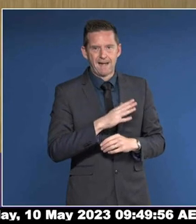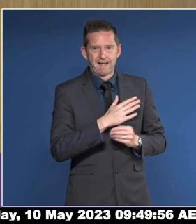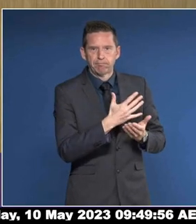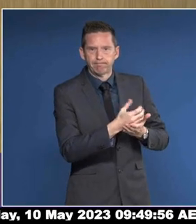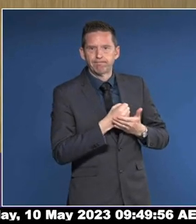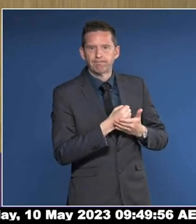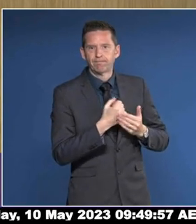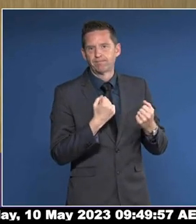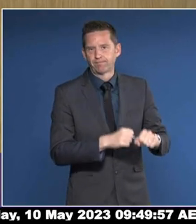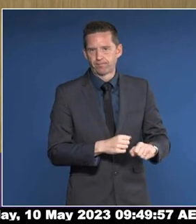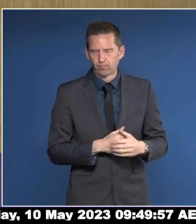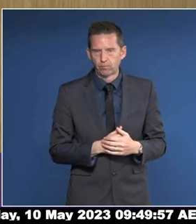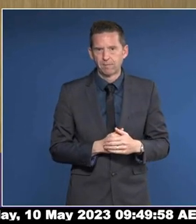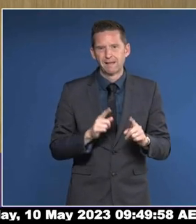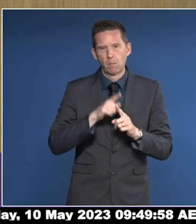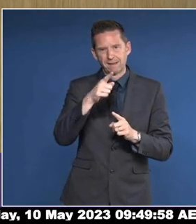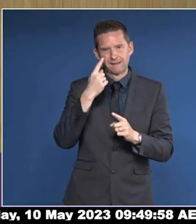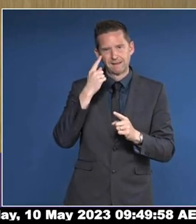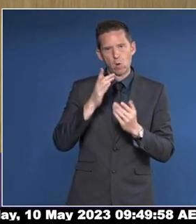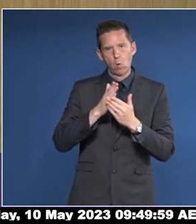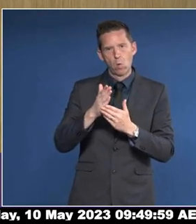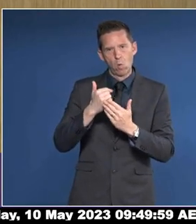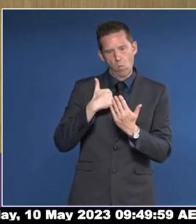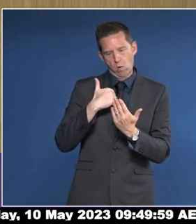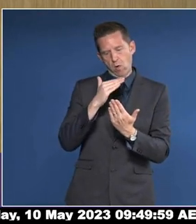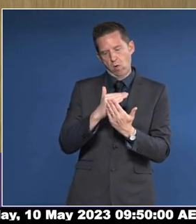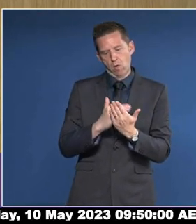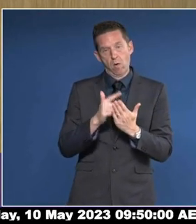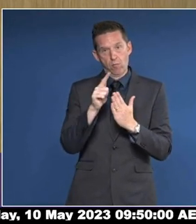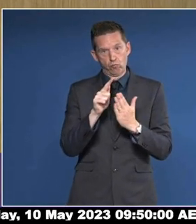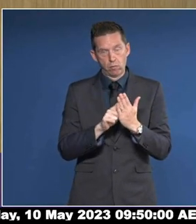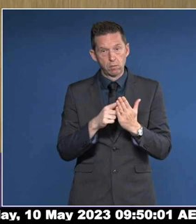As you will see through the principles of our Act, we do have an obligation to work